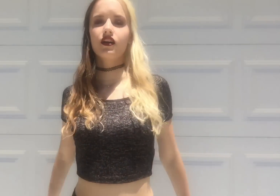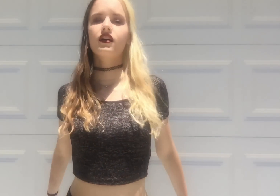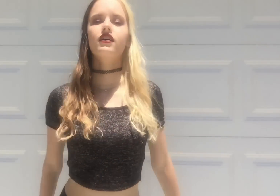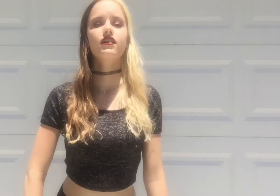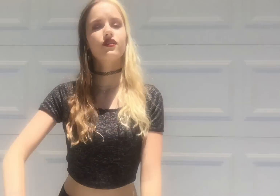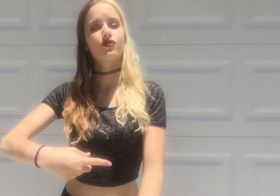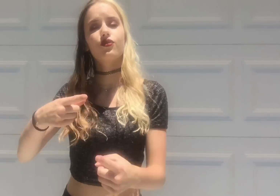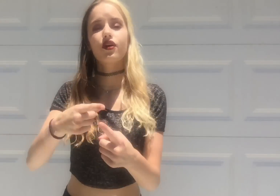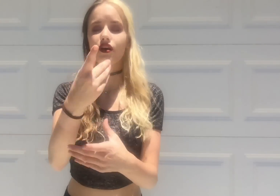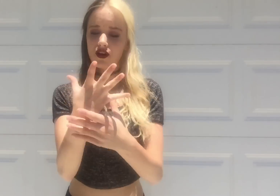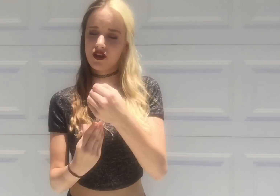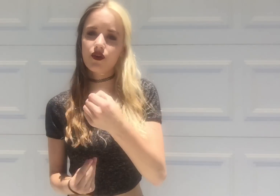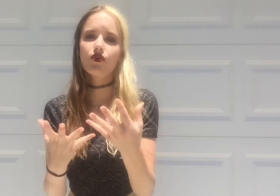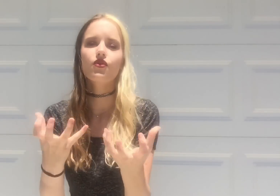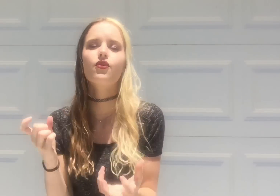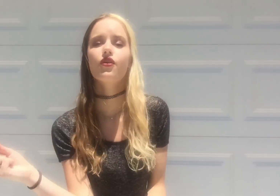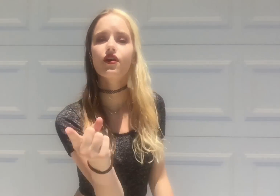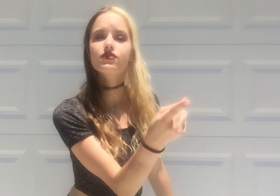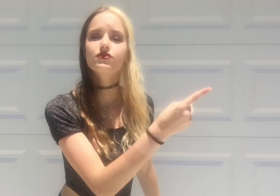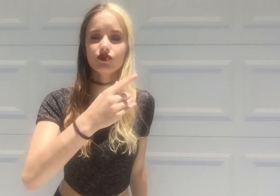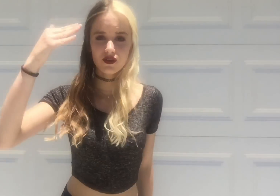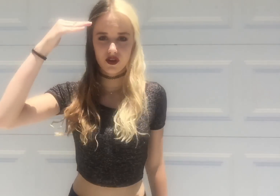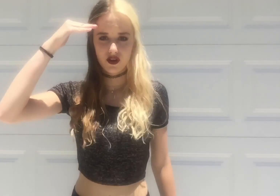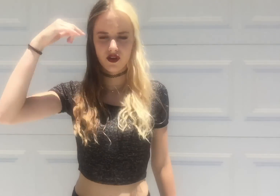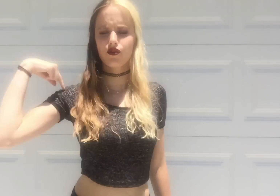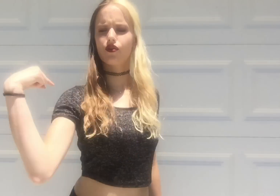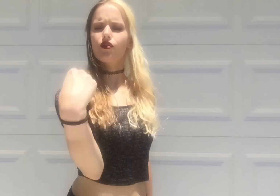And when you're gone we want you all to know.